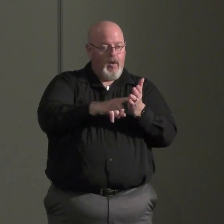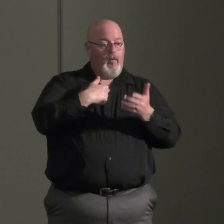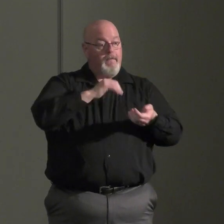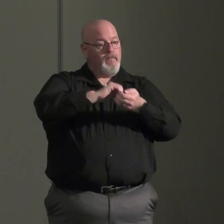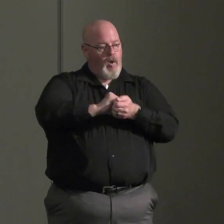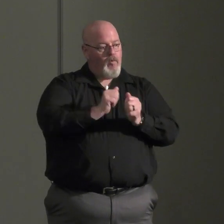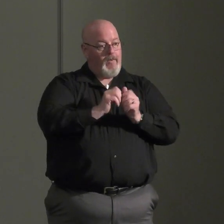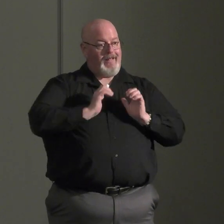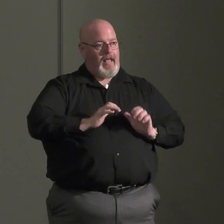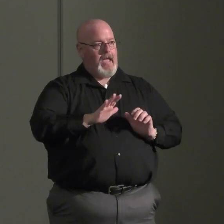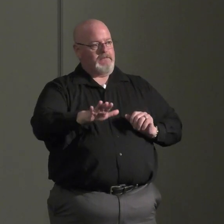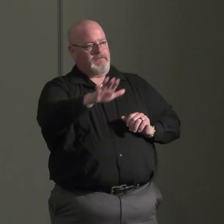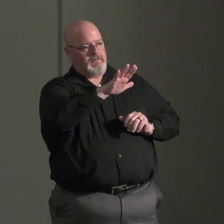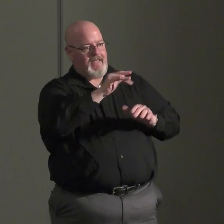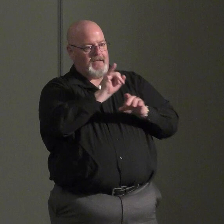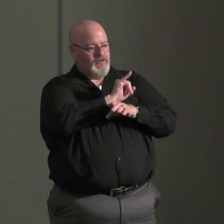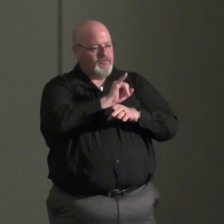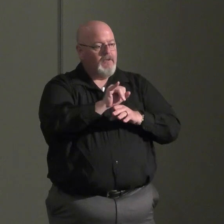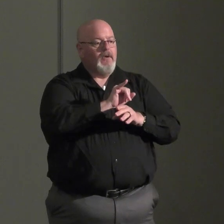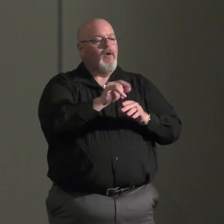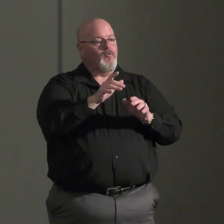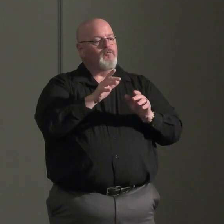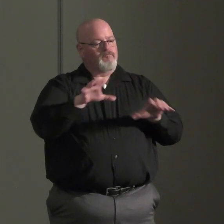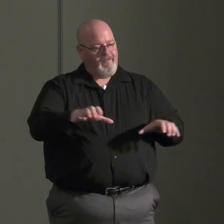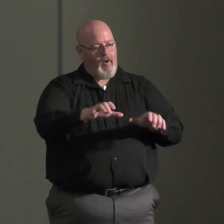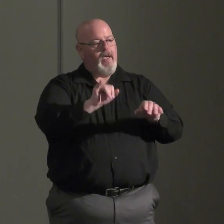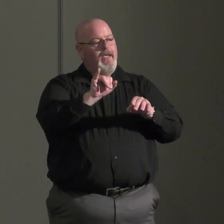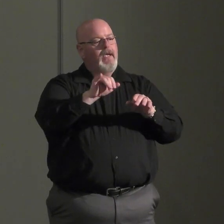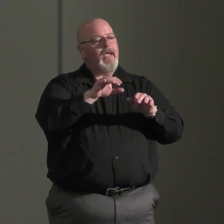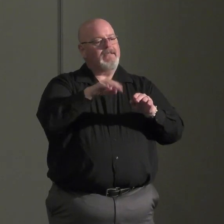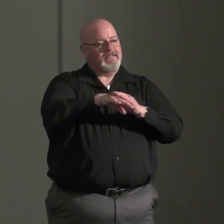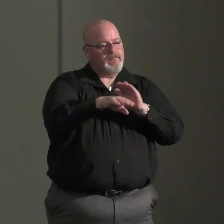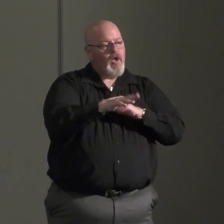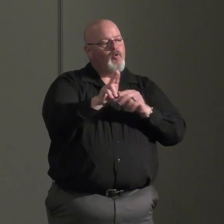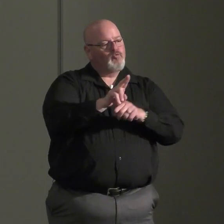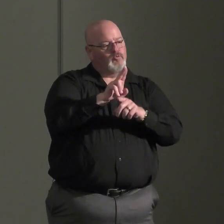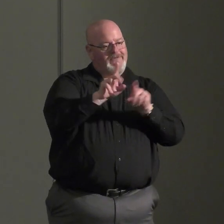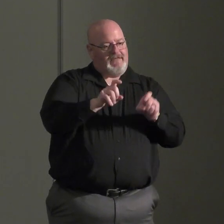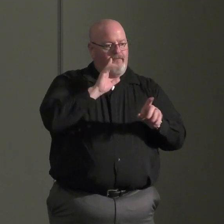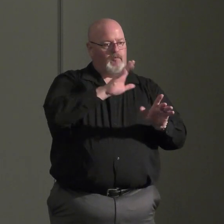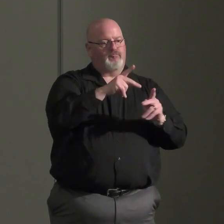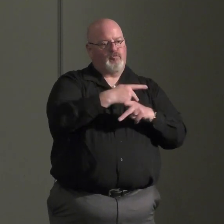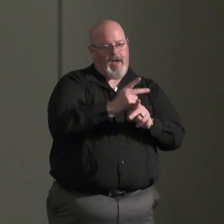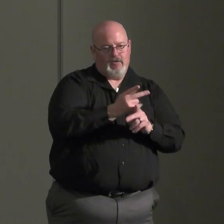and industry to perform accessibility user testing for the products and services or maybe